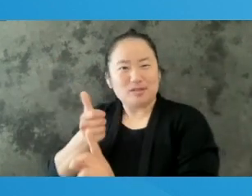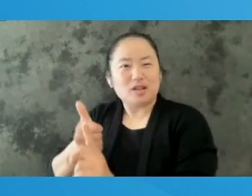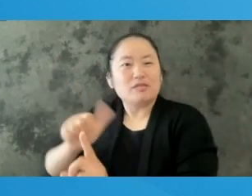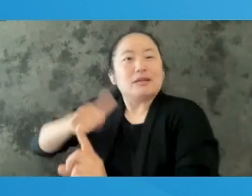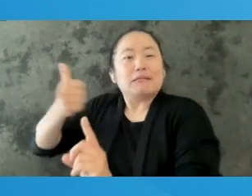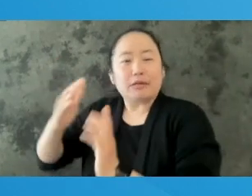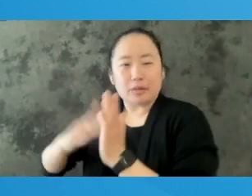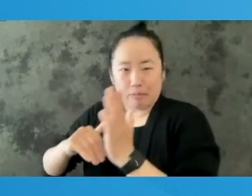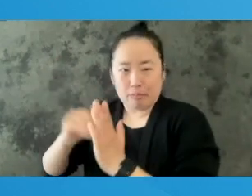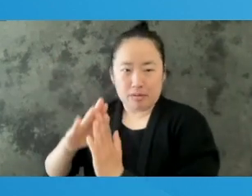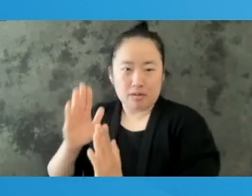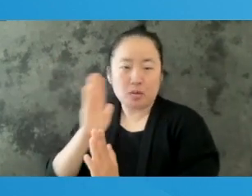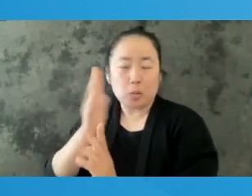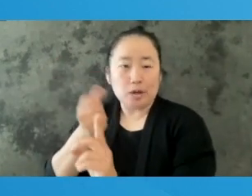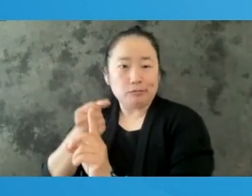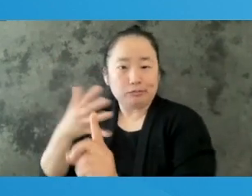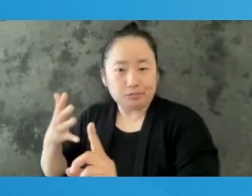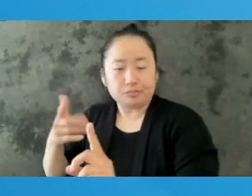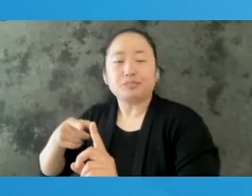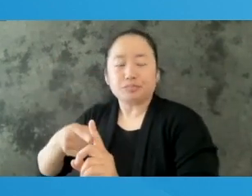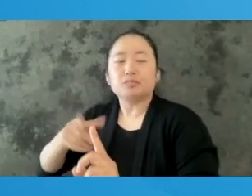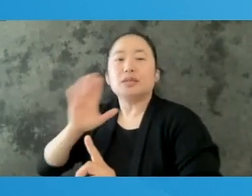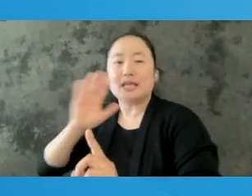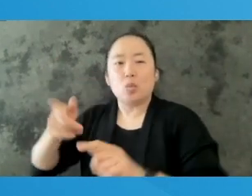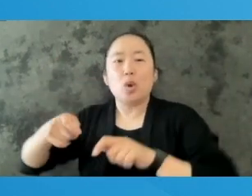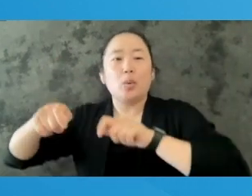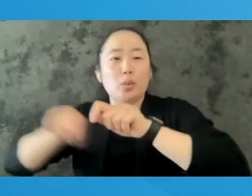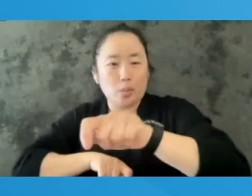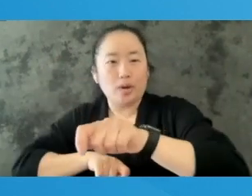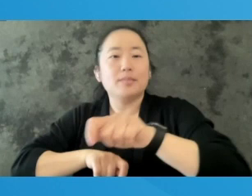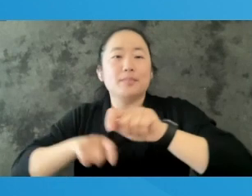And he rips them, you know, really physically pulling it off.